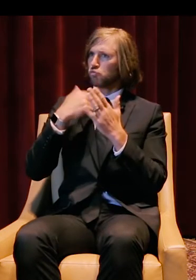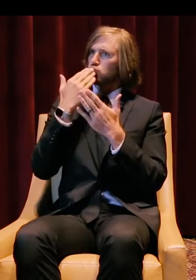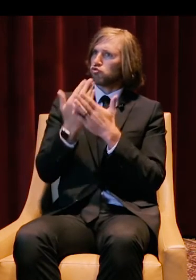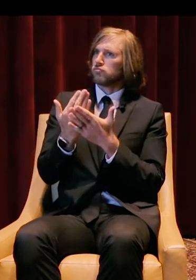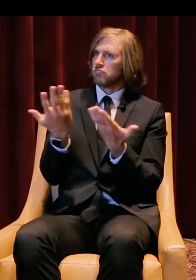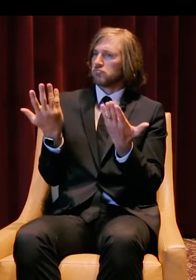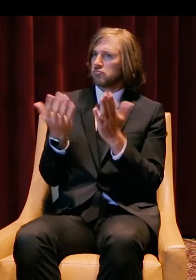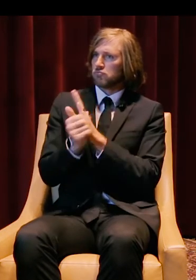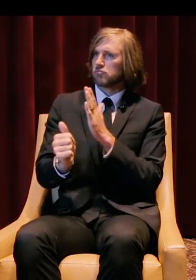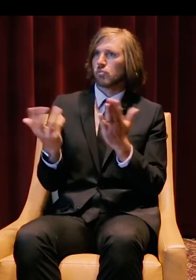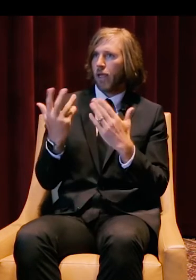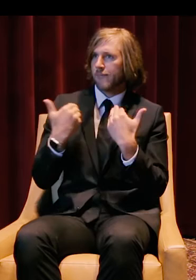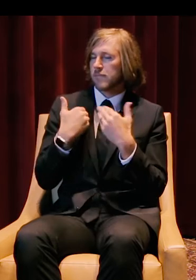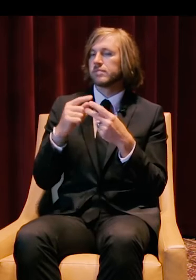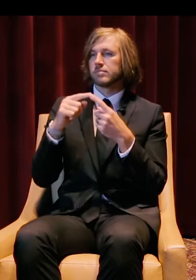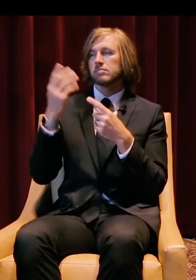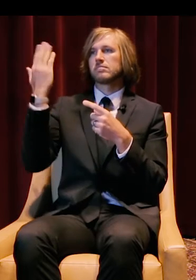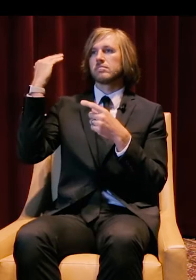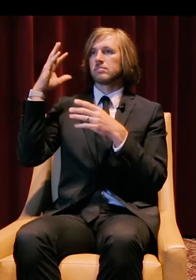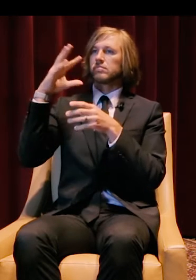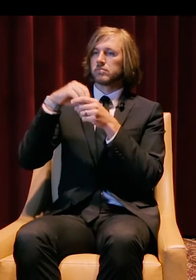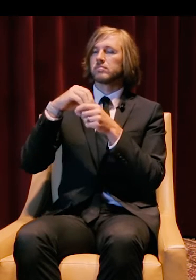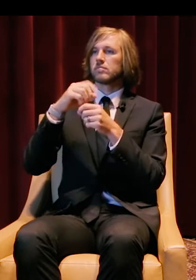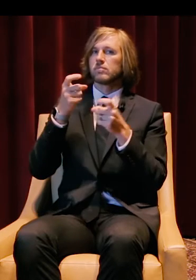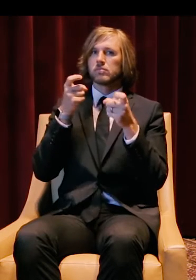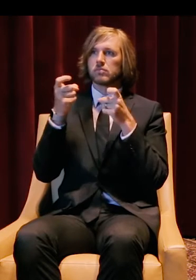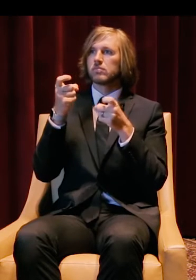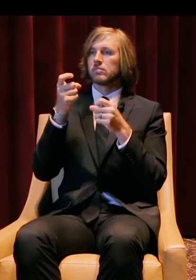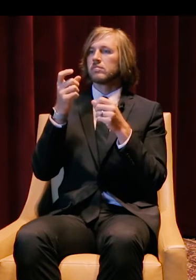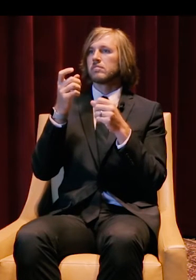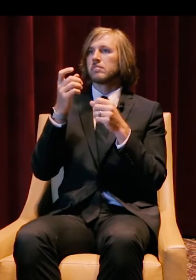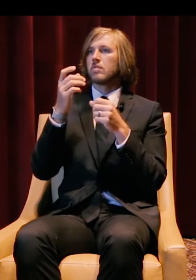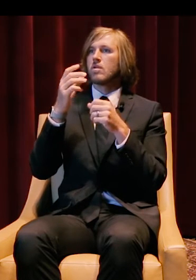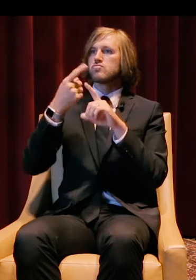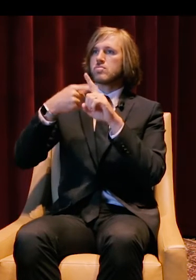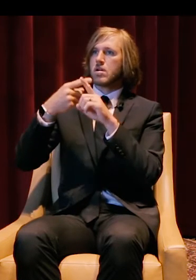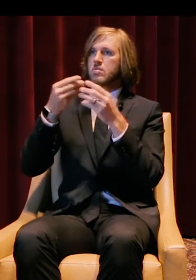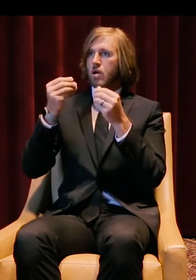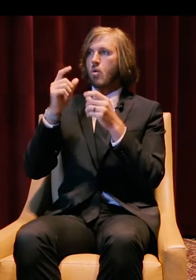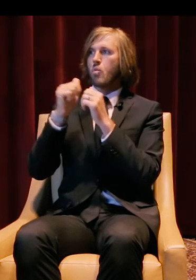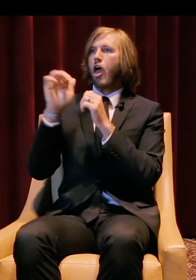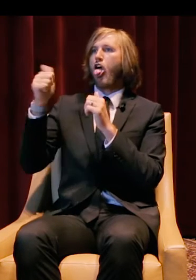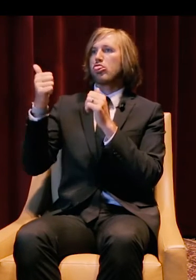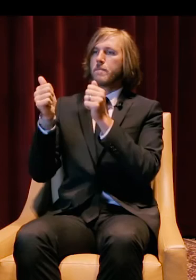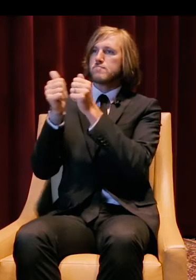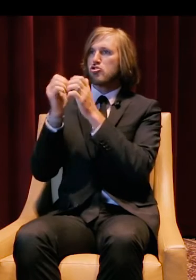And I had been involved in managing some rental property earlier with partners of mine, and,